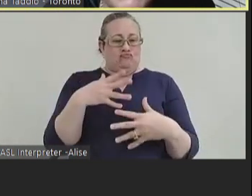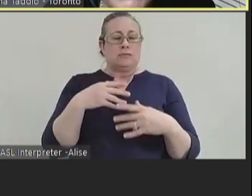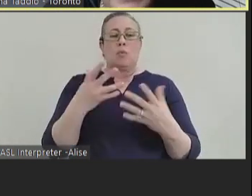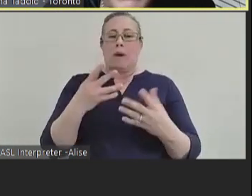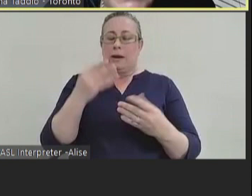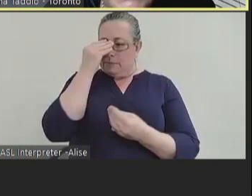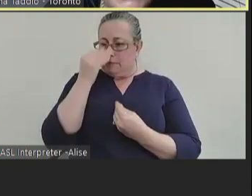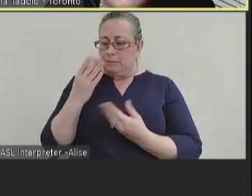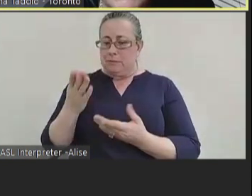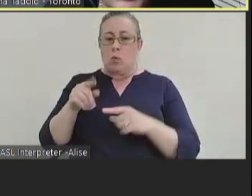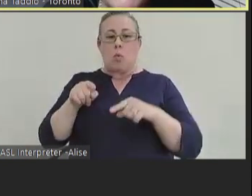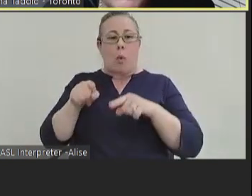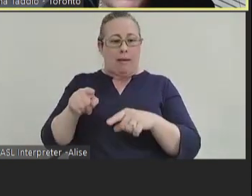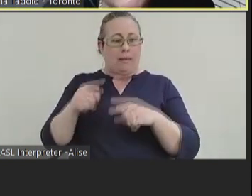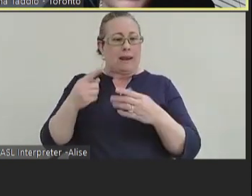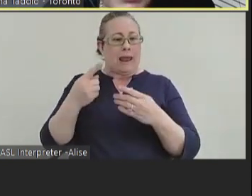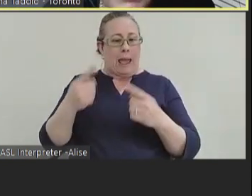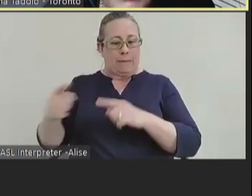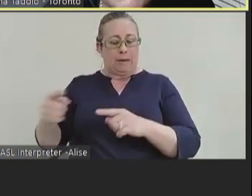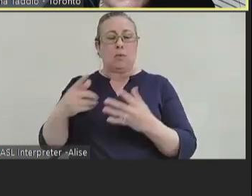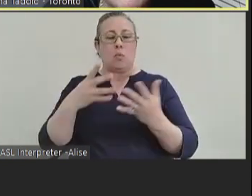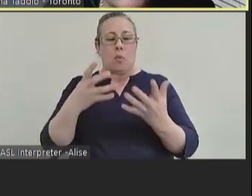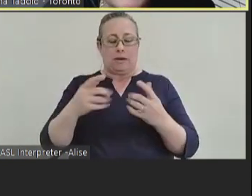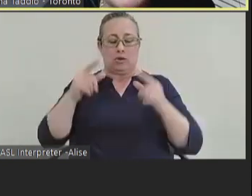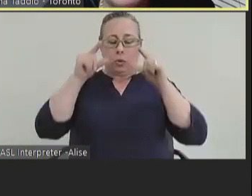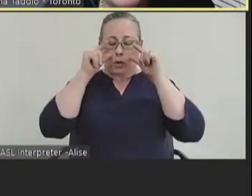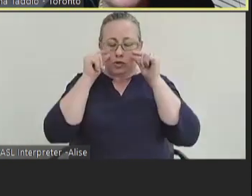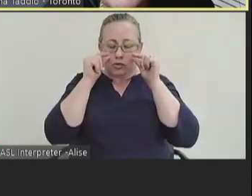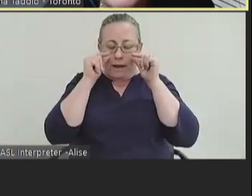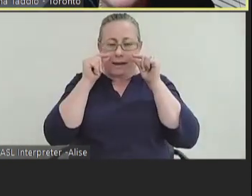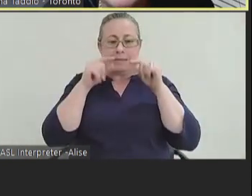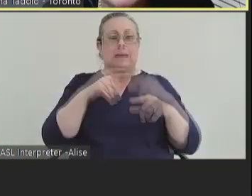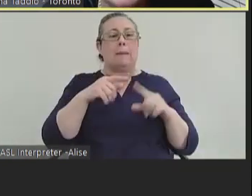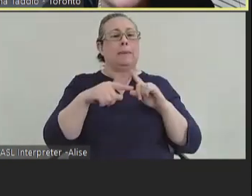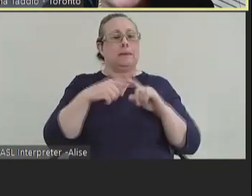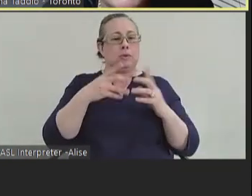was happening. They wanted to close their eyes. And they wanted the provider, the immunizer,